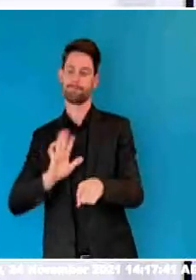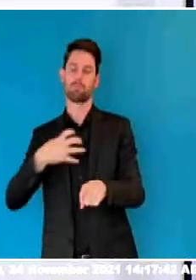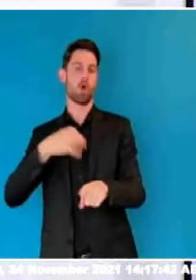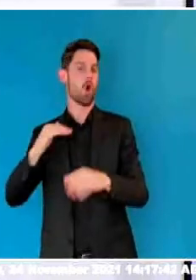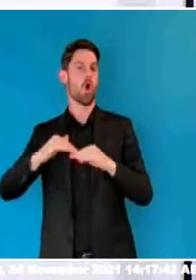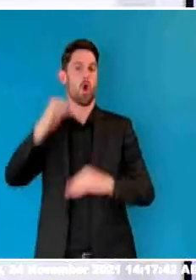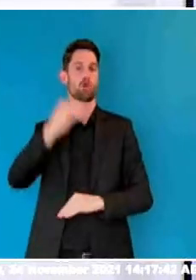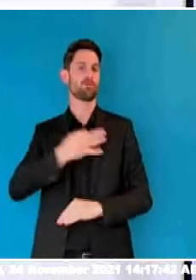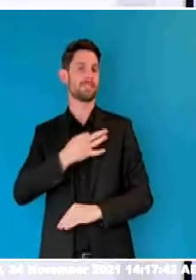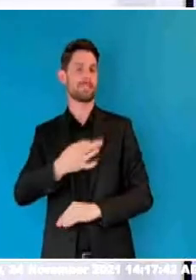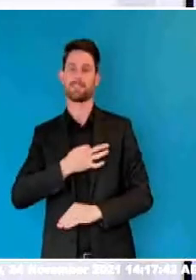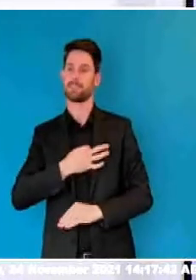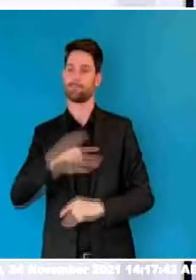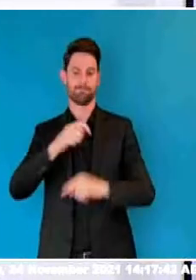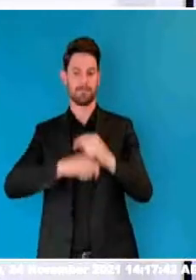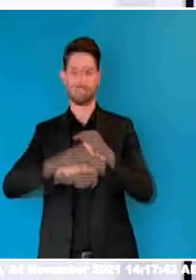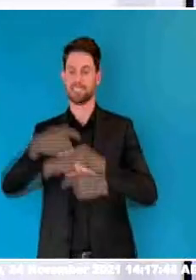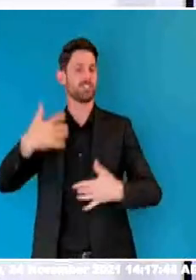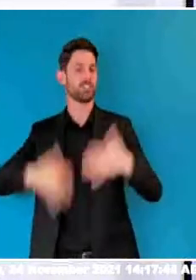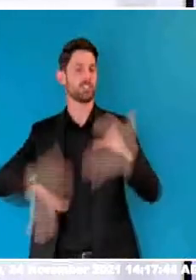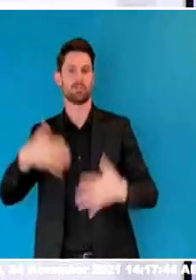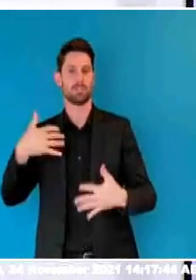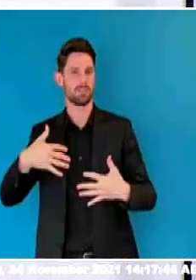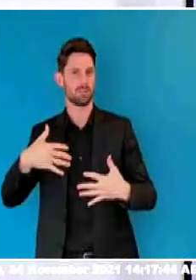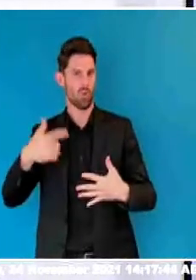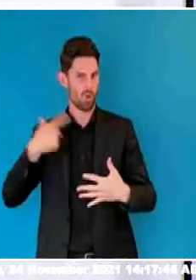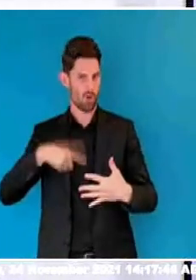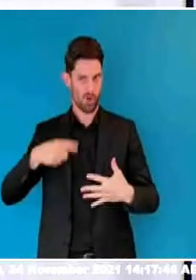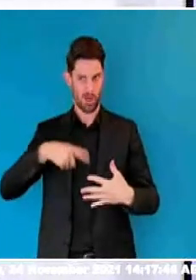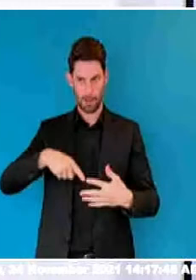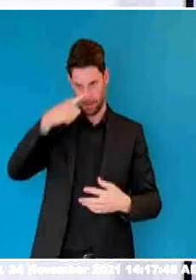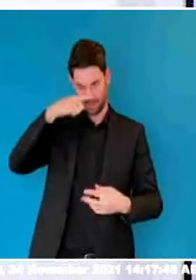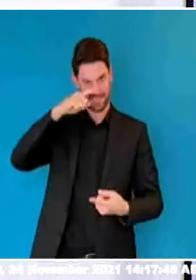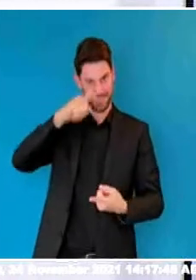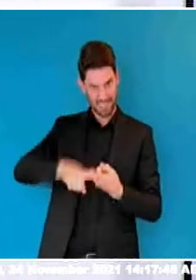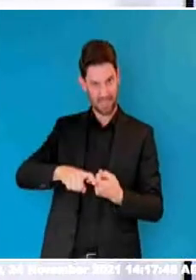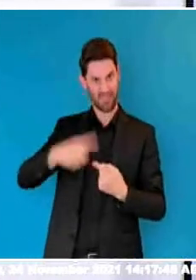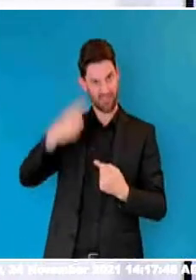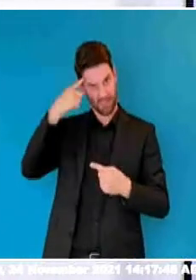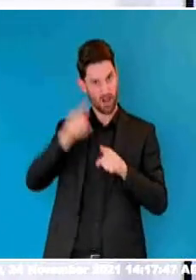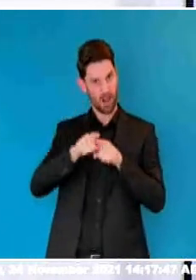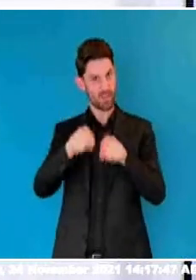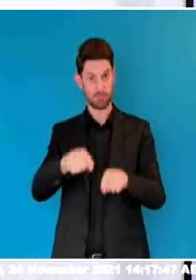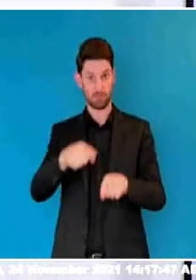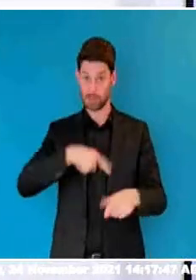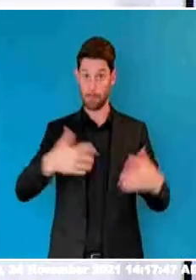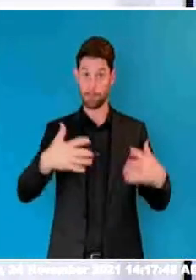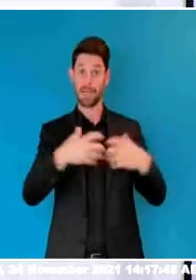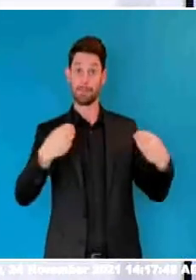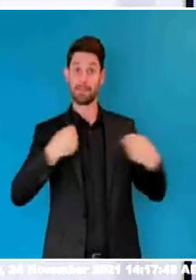part of the reasons why employers are reluctant to employ people with disability?